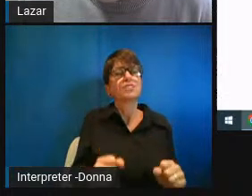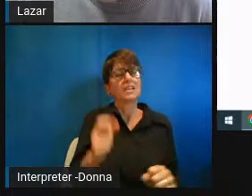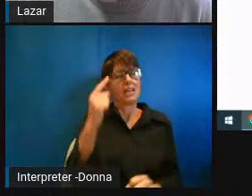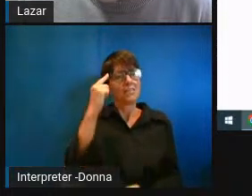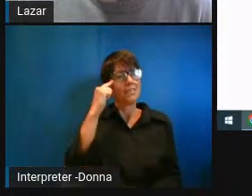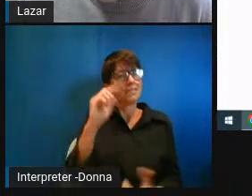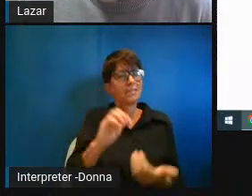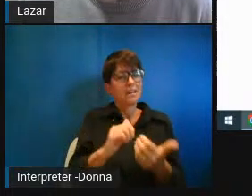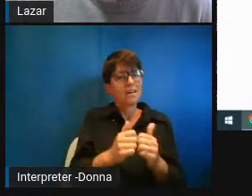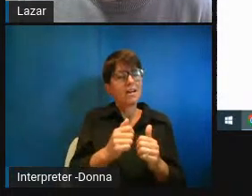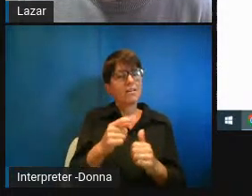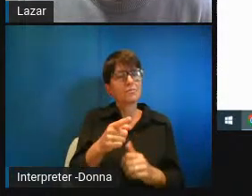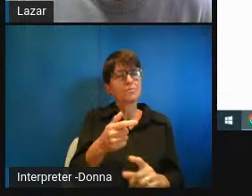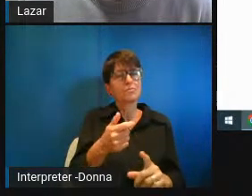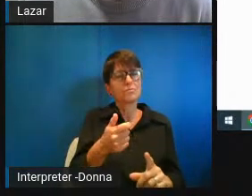This is what I was trying to say.